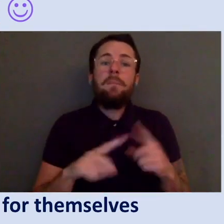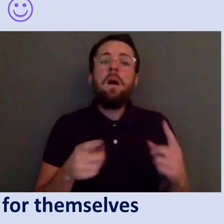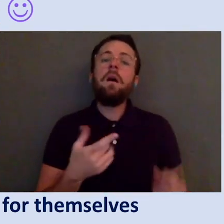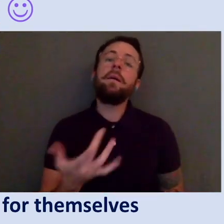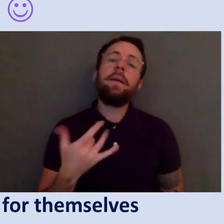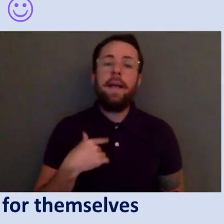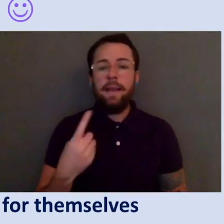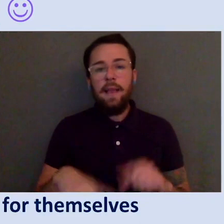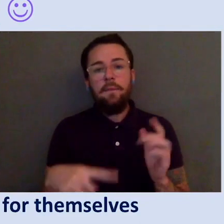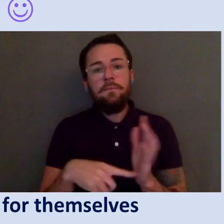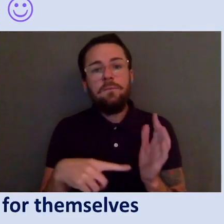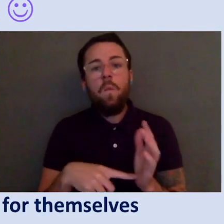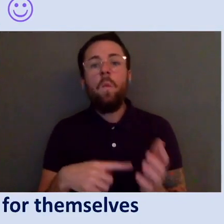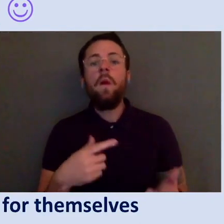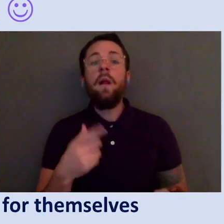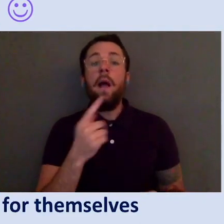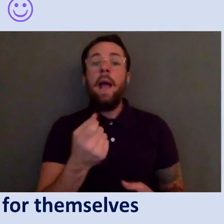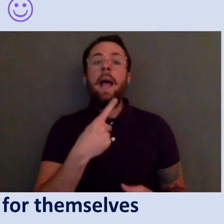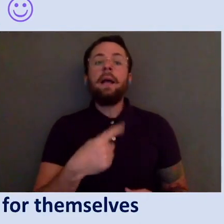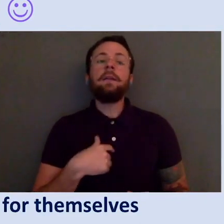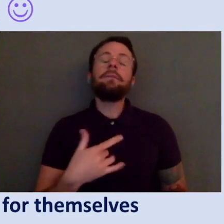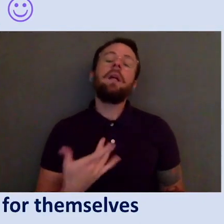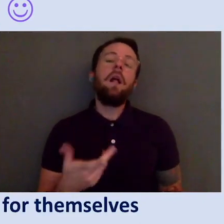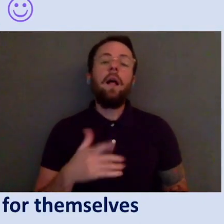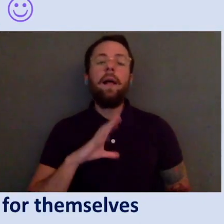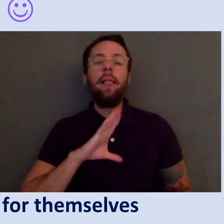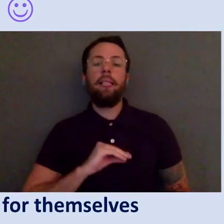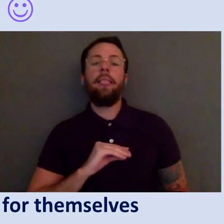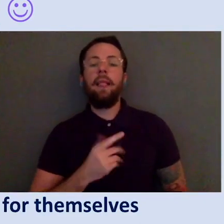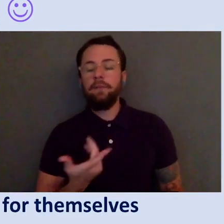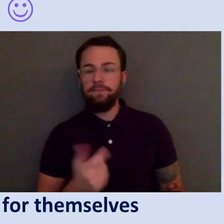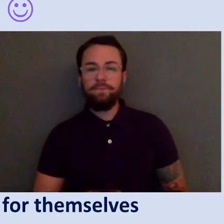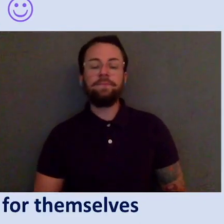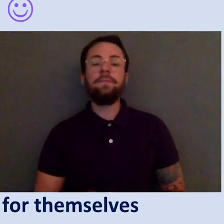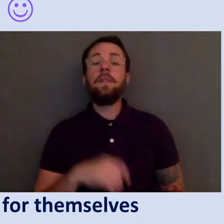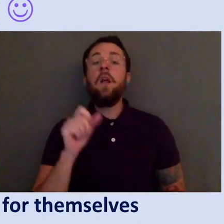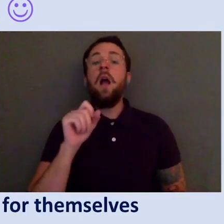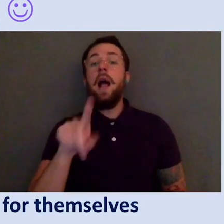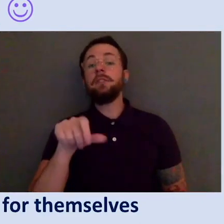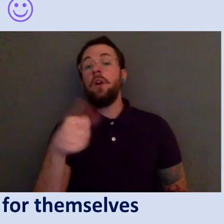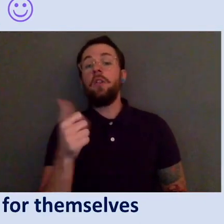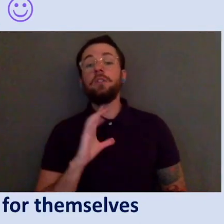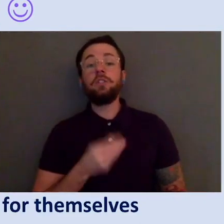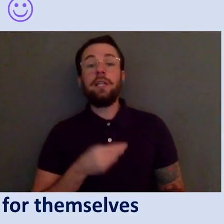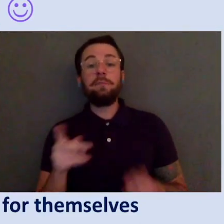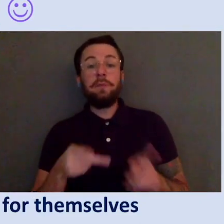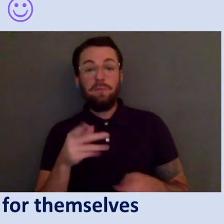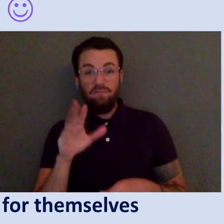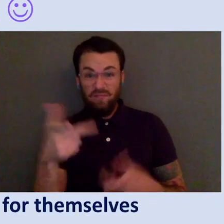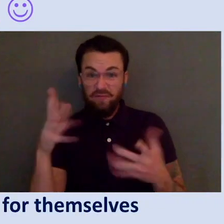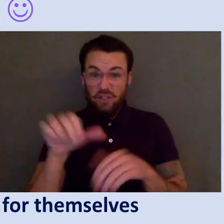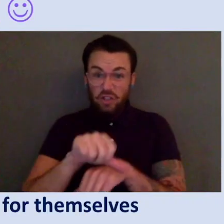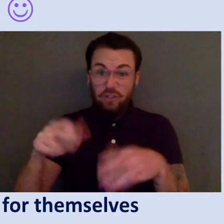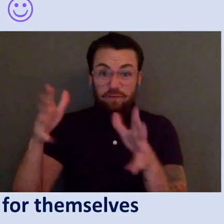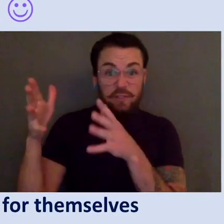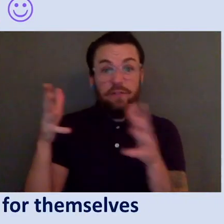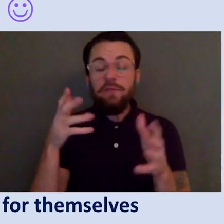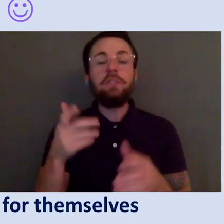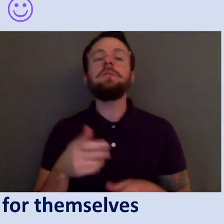If they had surgery in certain ways and if somebody can't afford surgery but they want